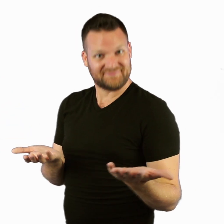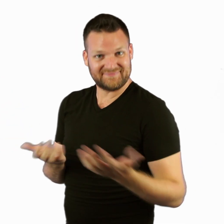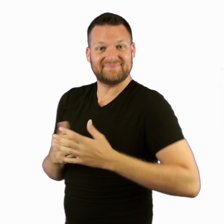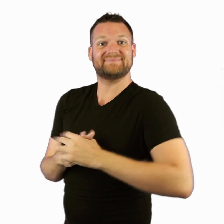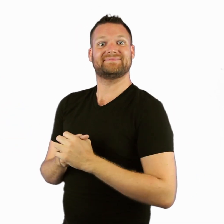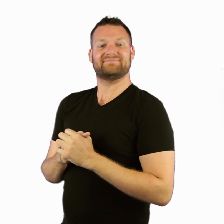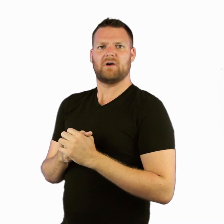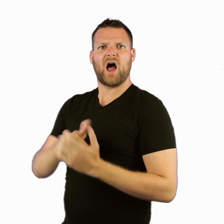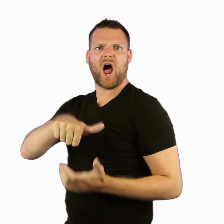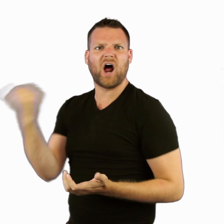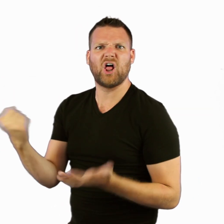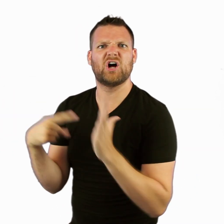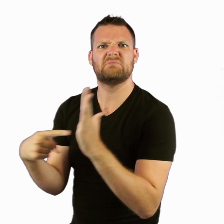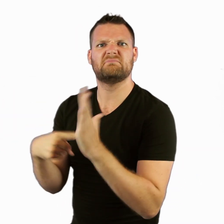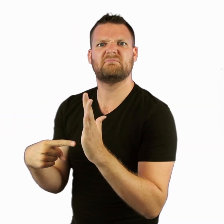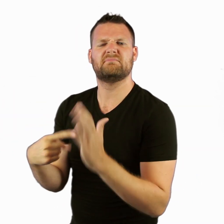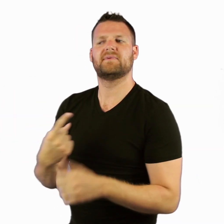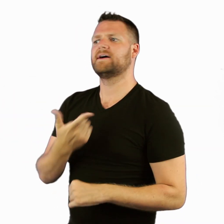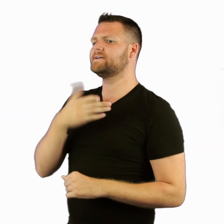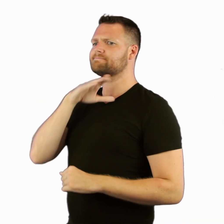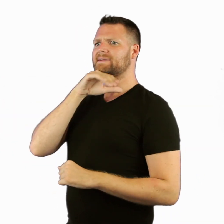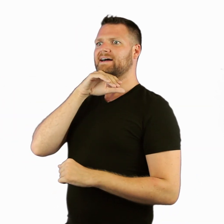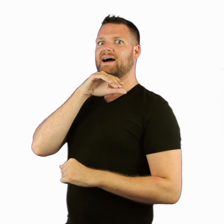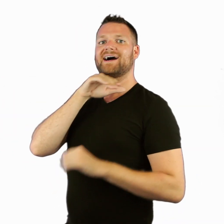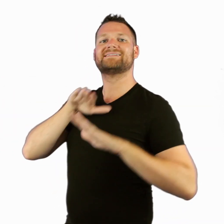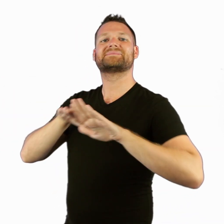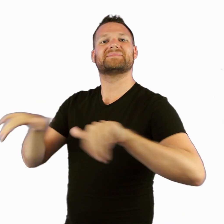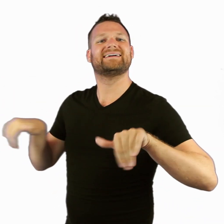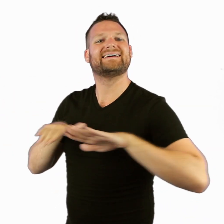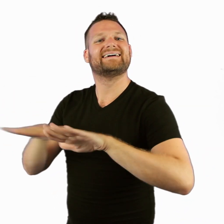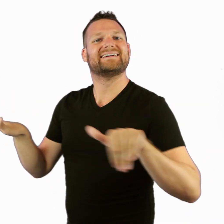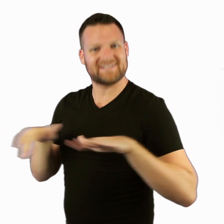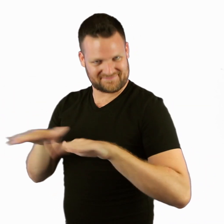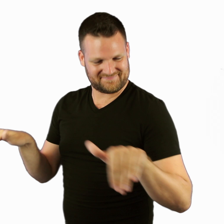for FLY or the ASL sign for SWIM.